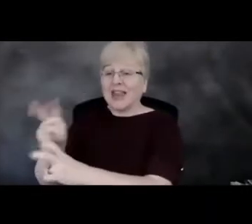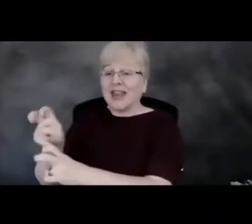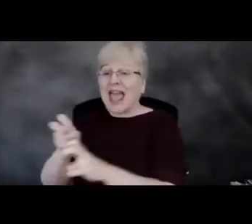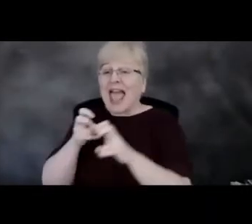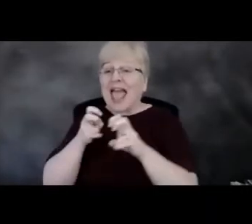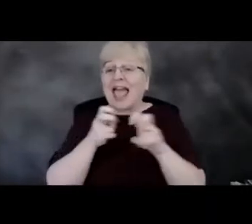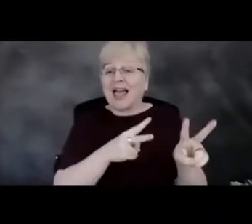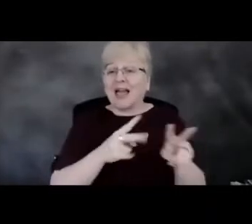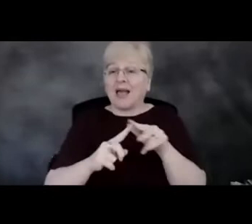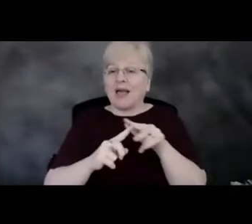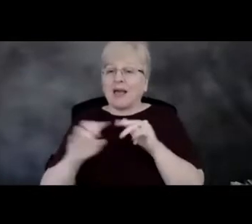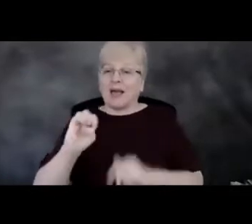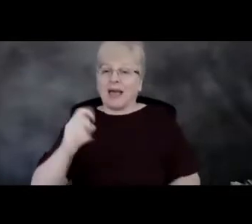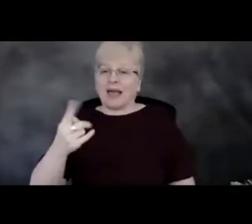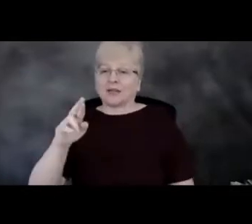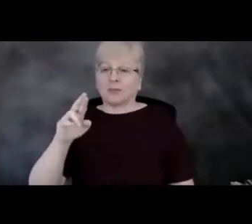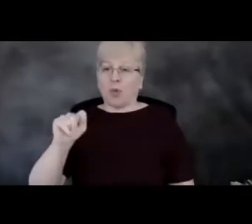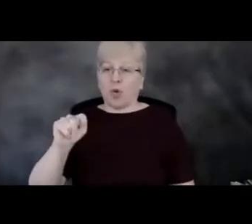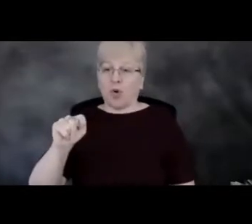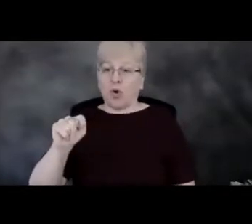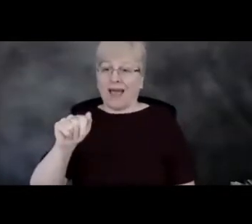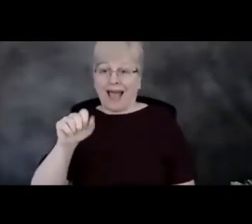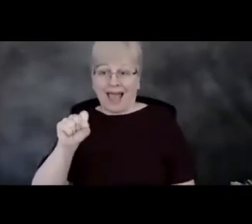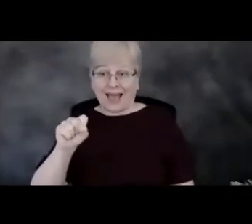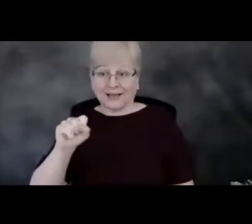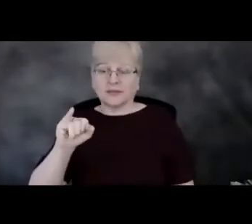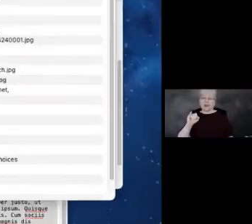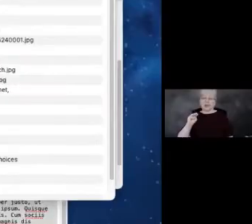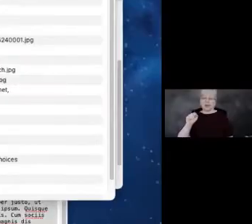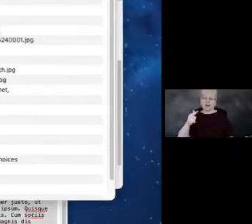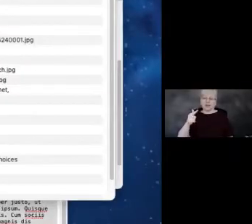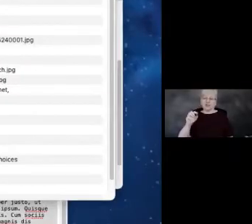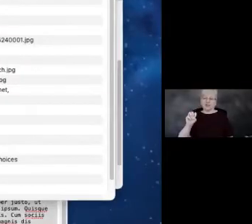an image, it is going to expand when your visitors click on it.